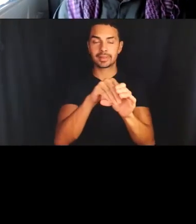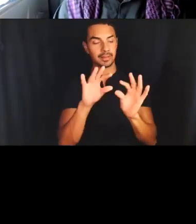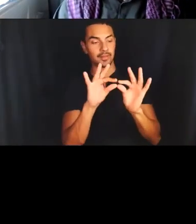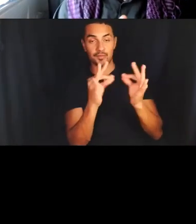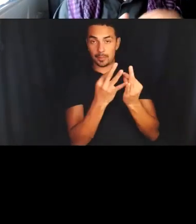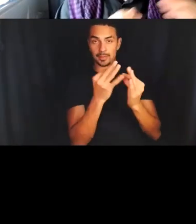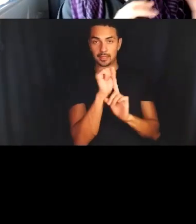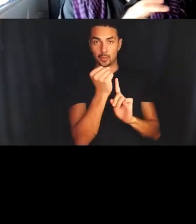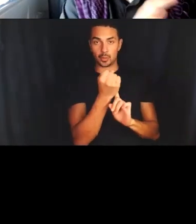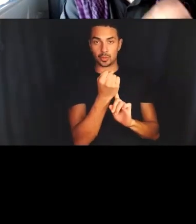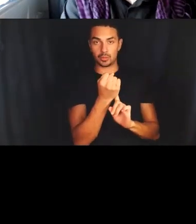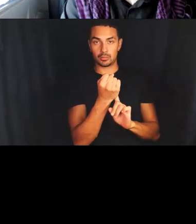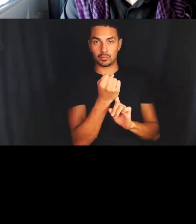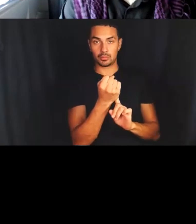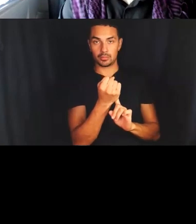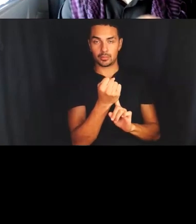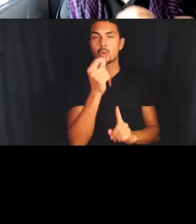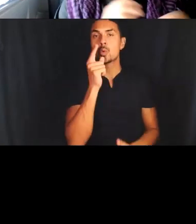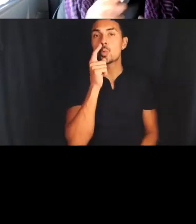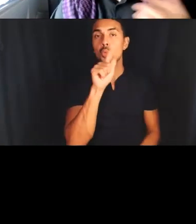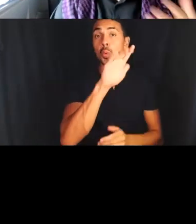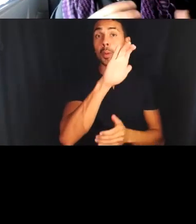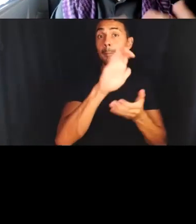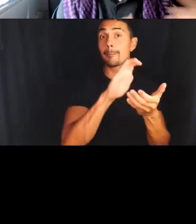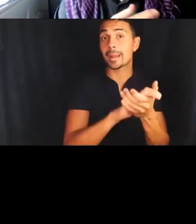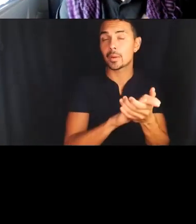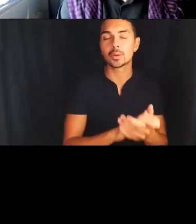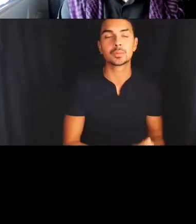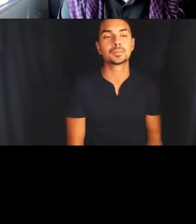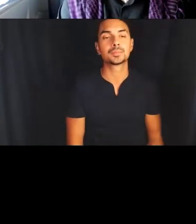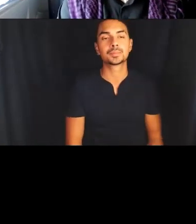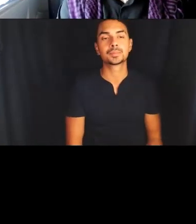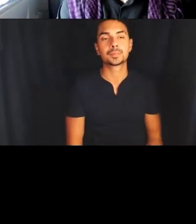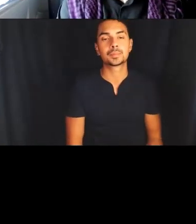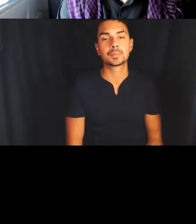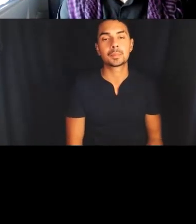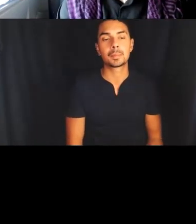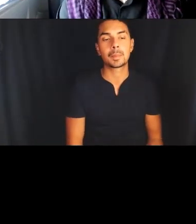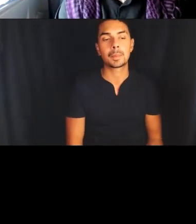or who are you married to, or, so it could be a forms that people use